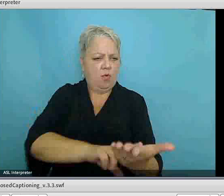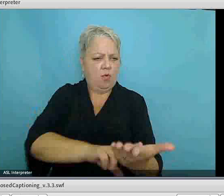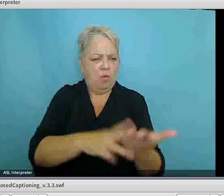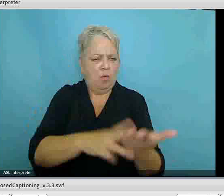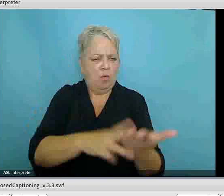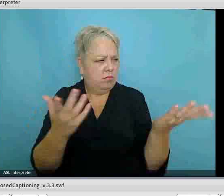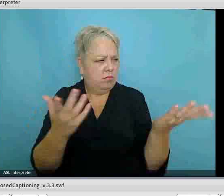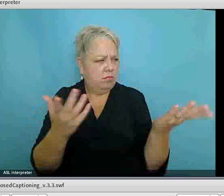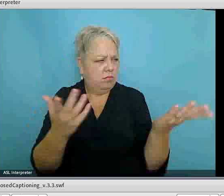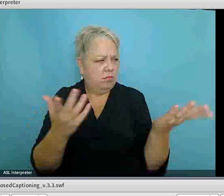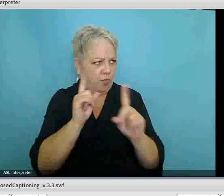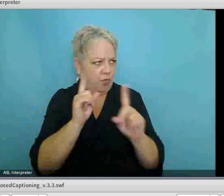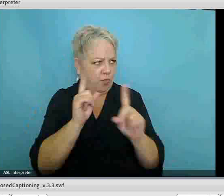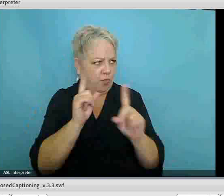person in, I think is the question.